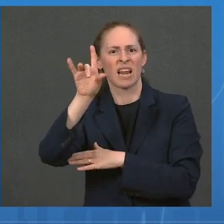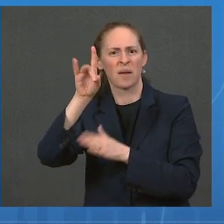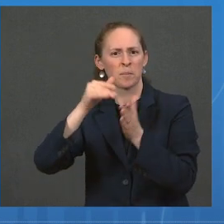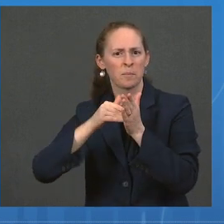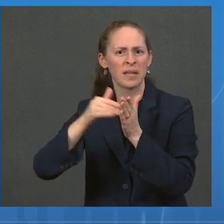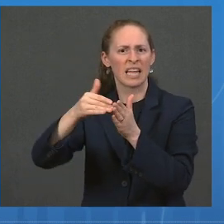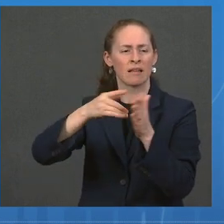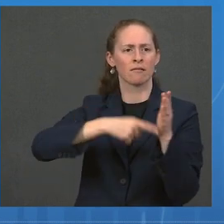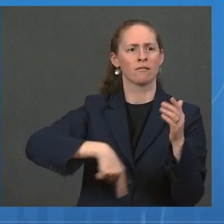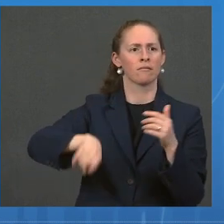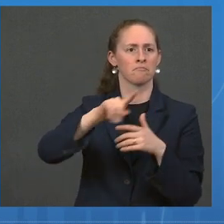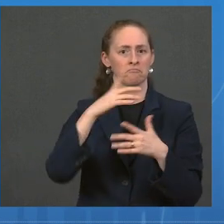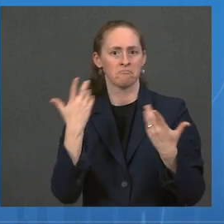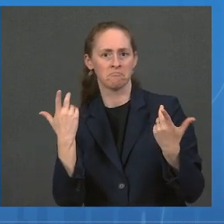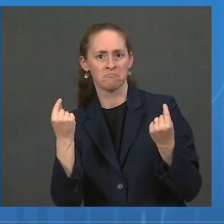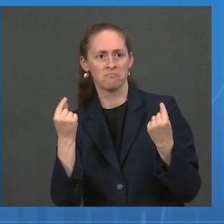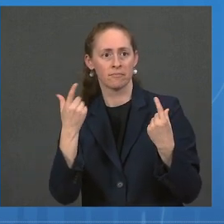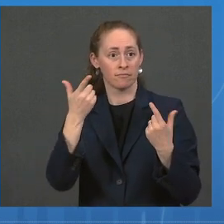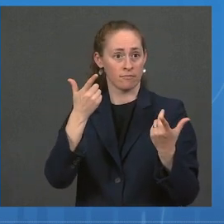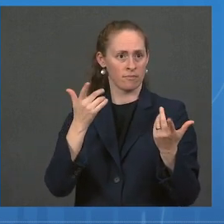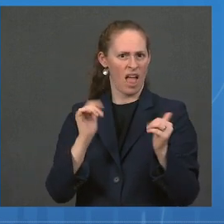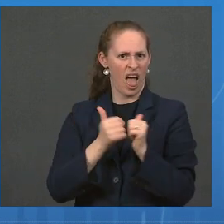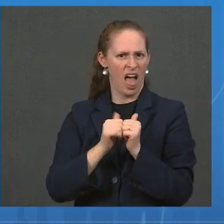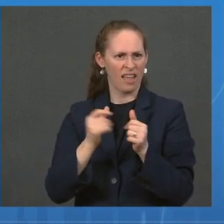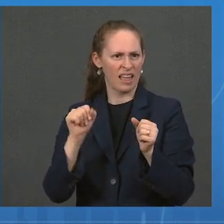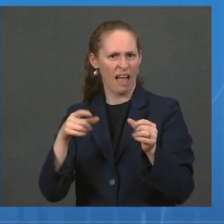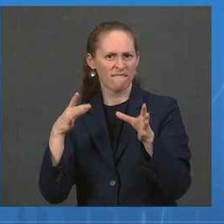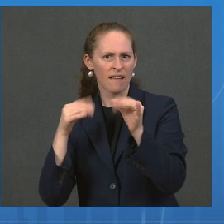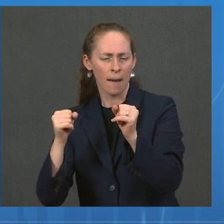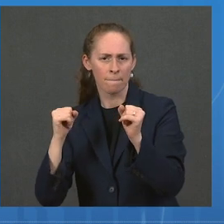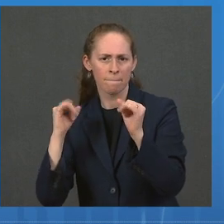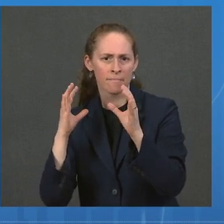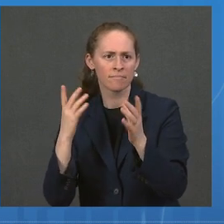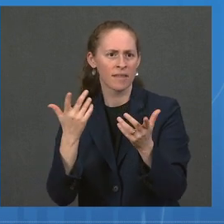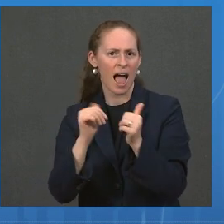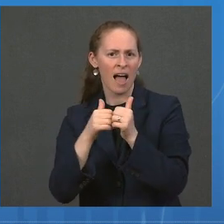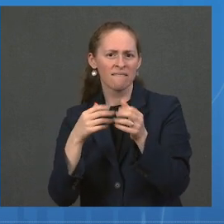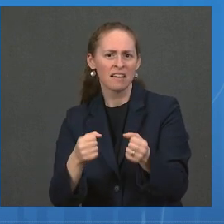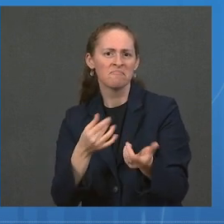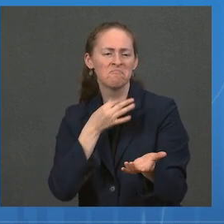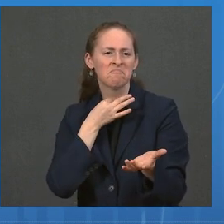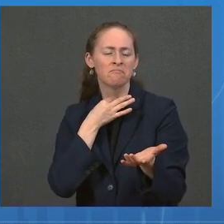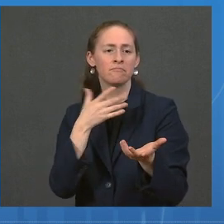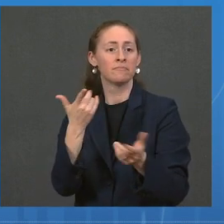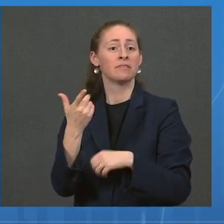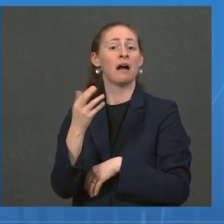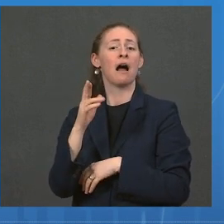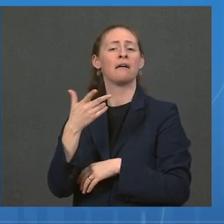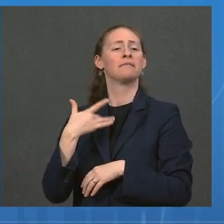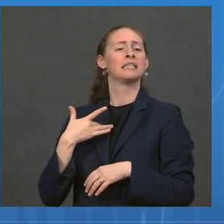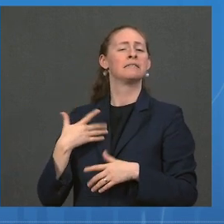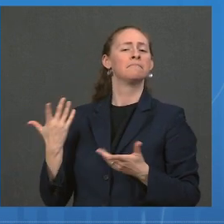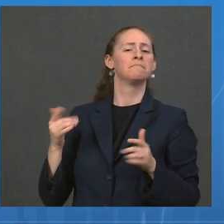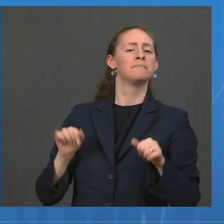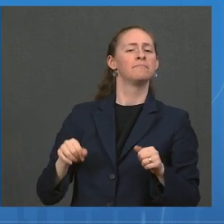and, sort of, how quickly that will roll out? Also, is there a sense of, sort of, the impacts that vaccinating that cohort will have on,